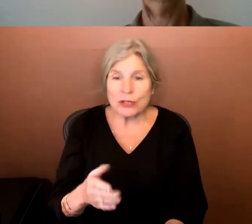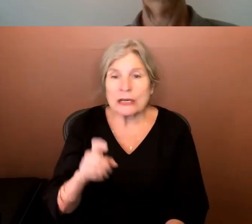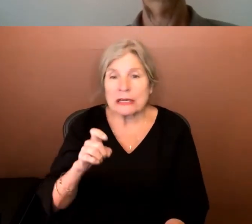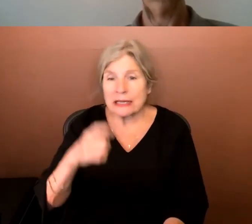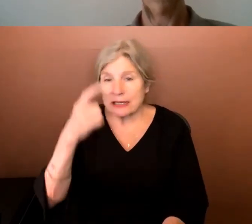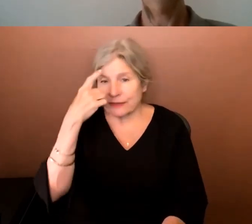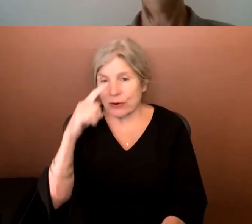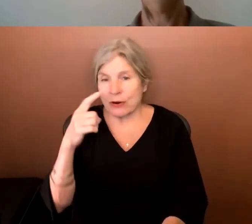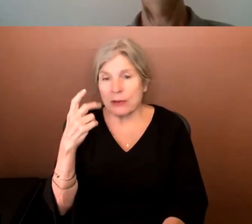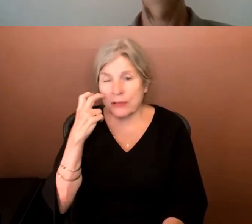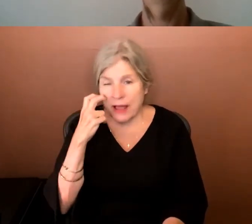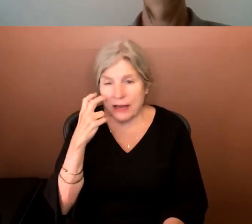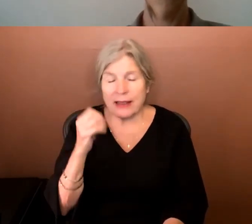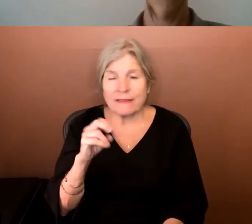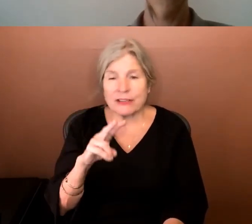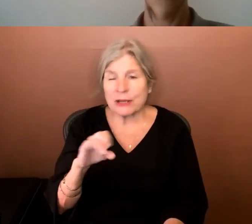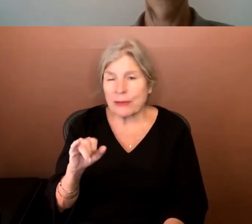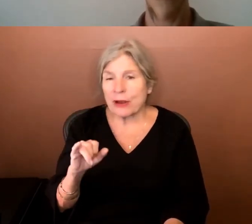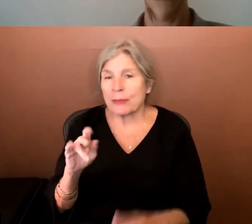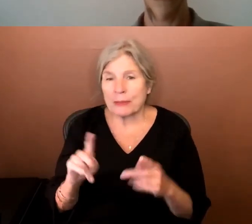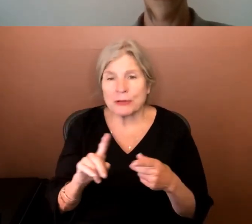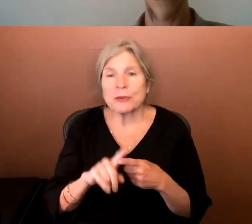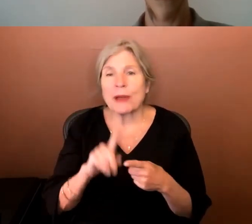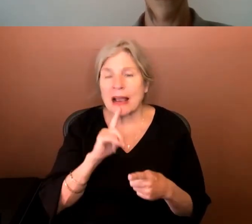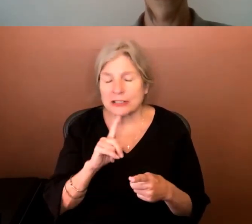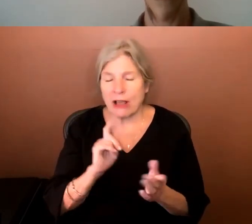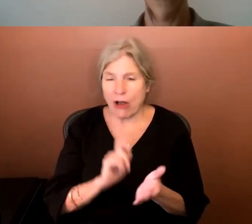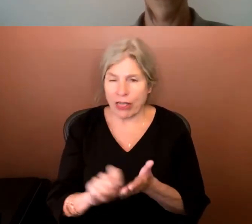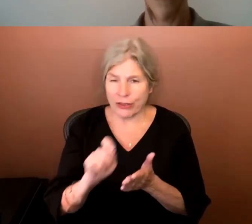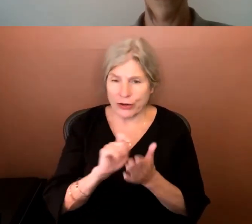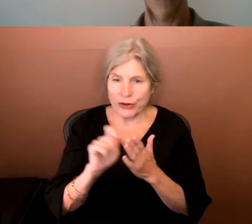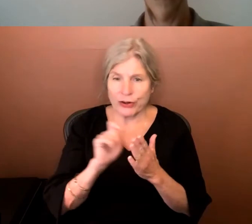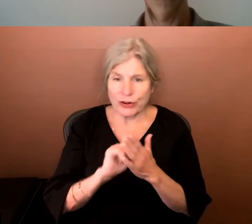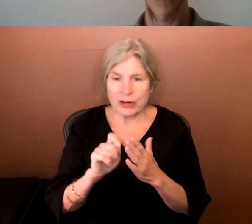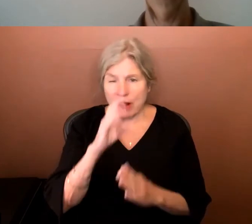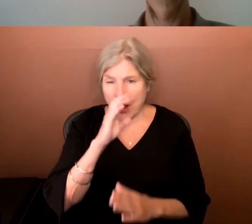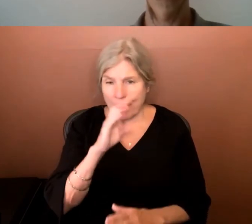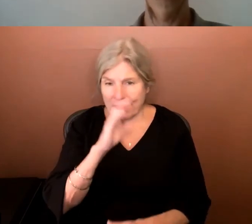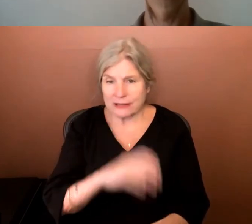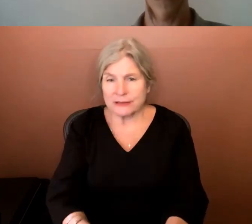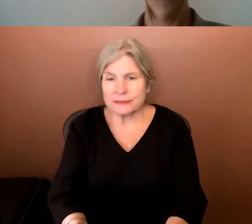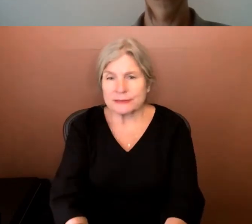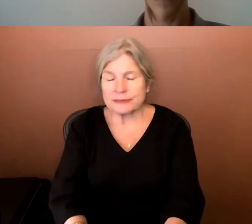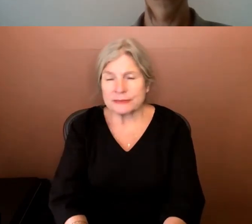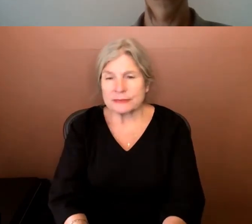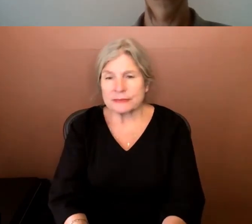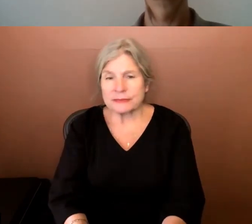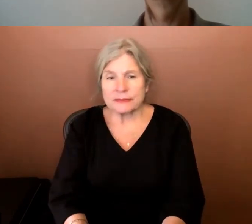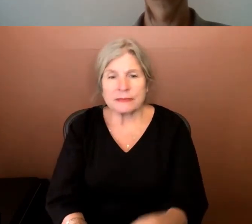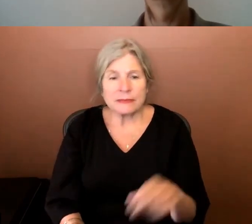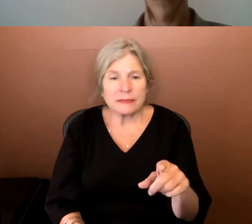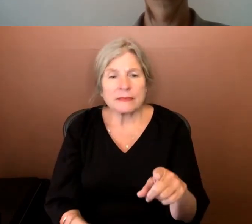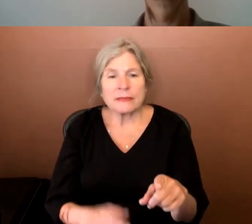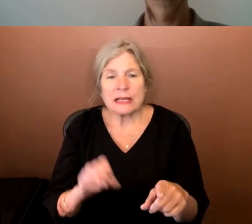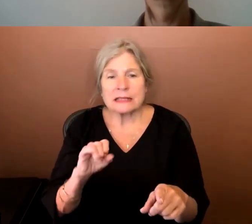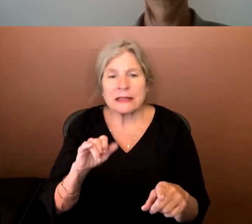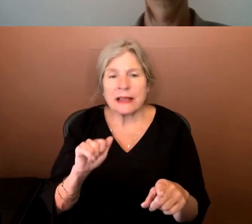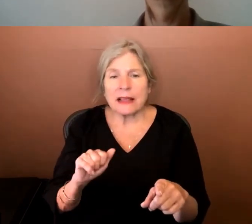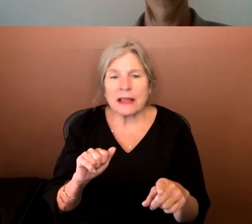blind and visually impaired people to actually author comics. Sile O'Modhrain: Can I come back to just something. Joshua Miele: I would love it.